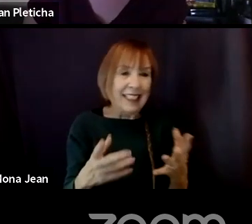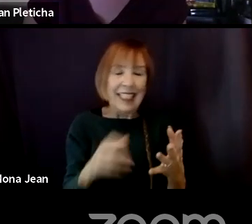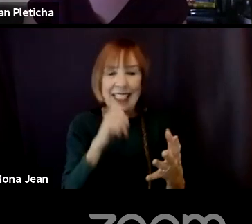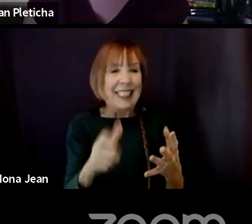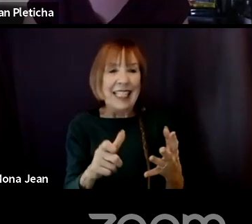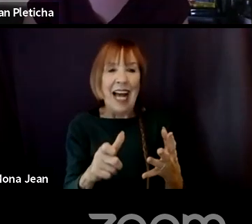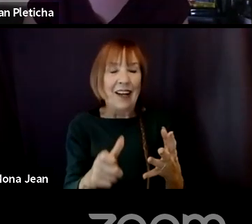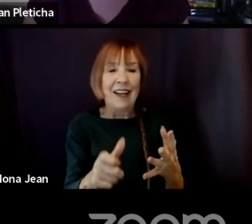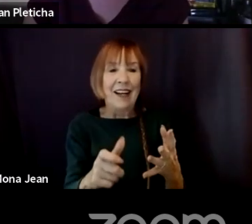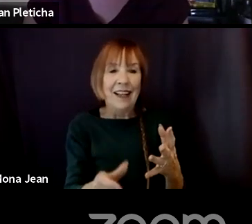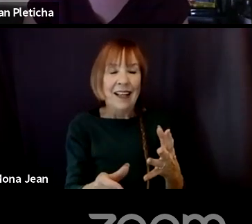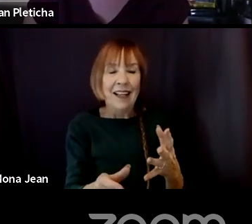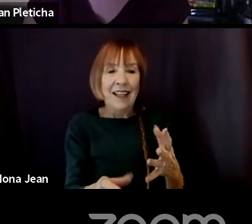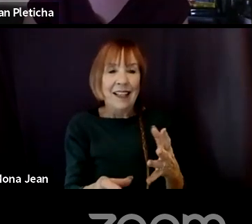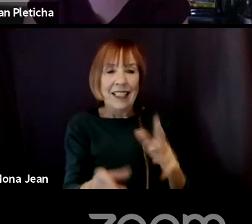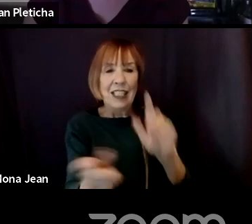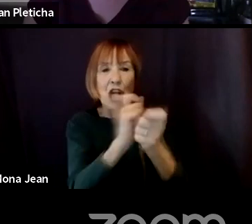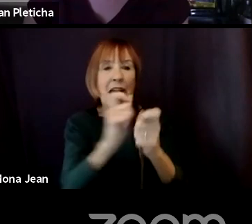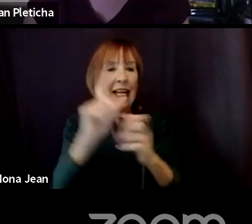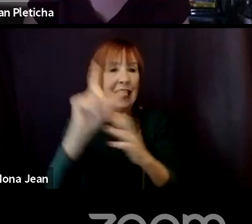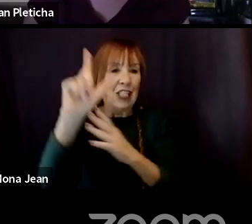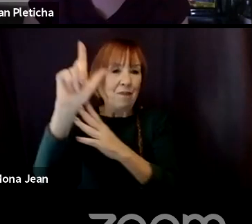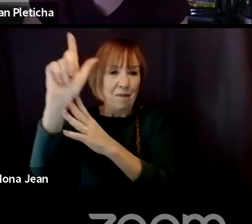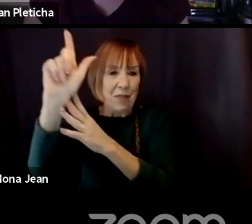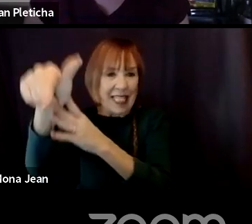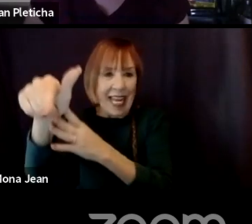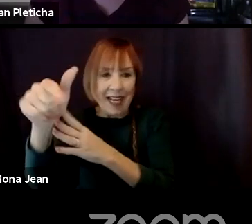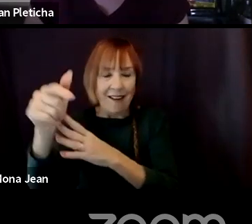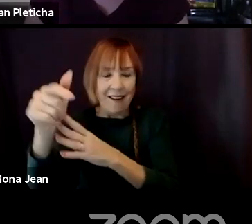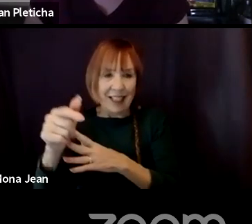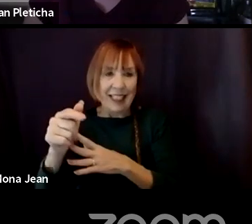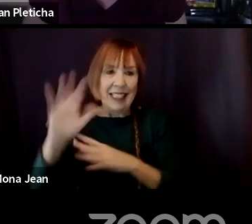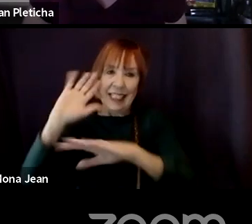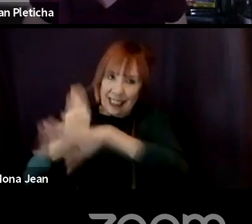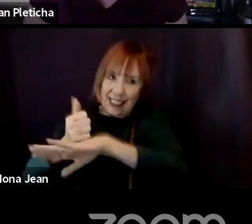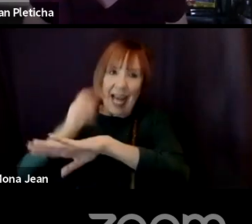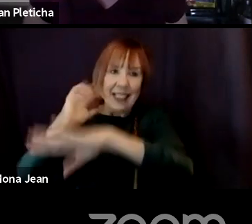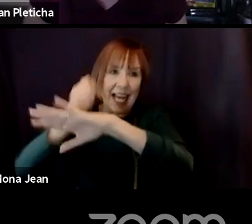Let's see, so this is my obligatory sort of inclusion